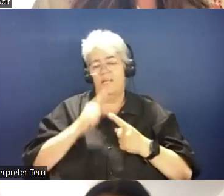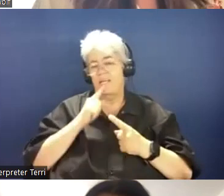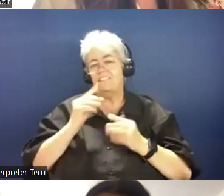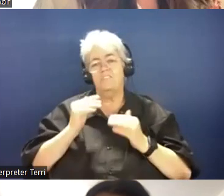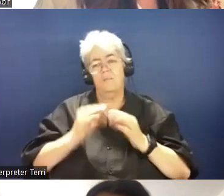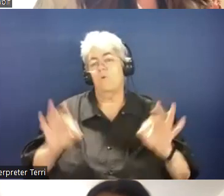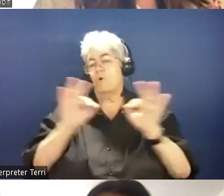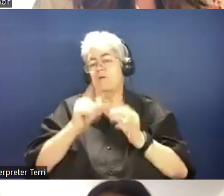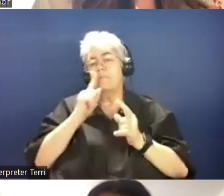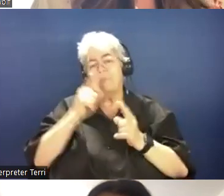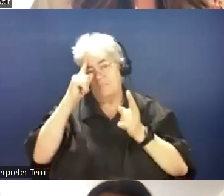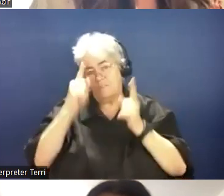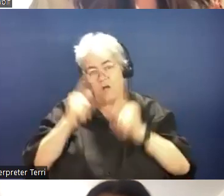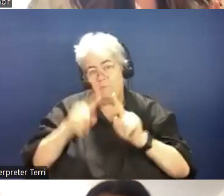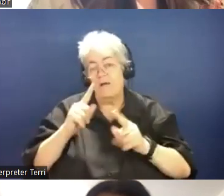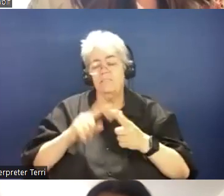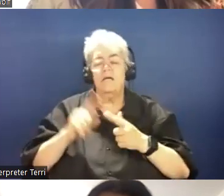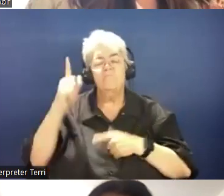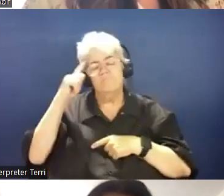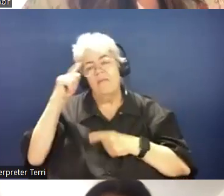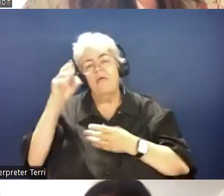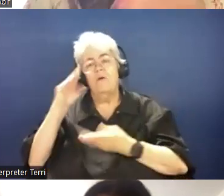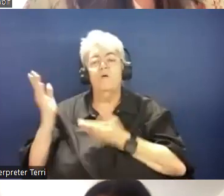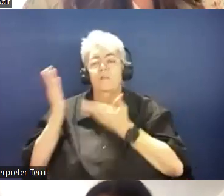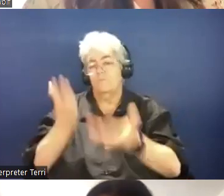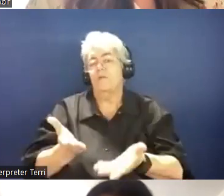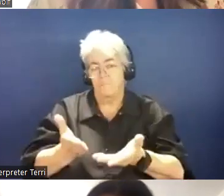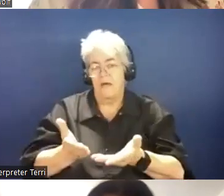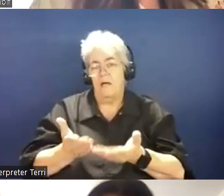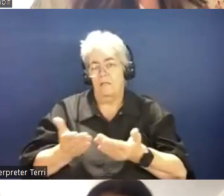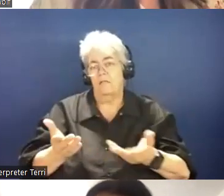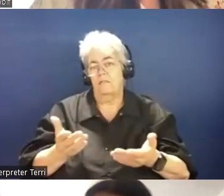on and will like bring it back in upcoming legislative sessions.